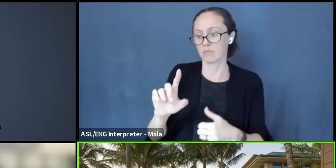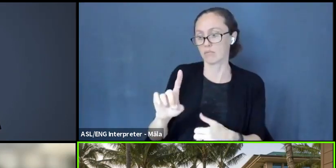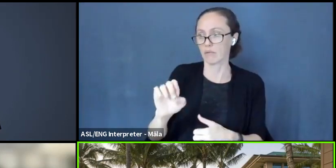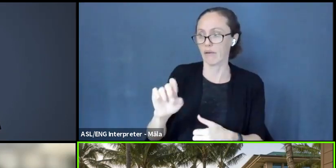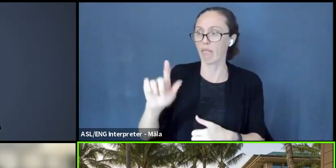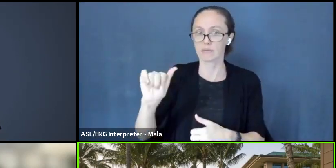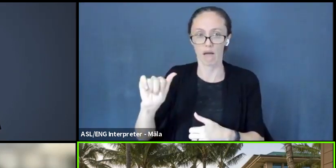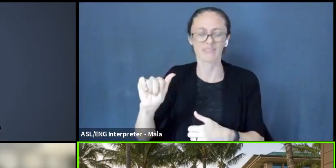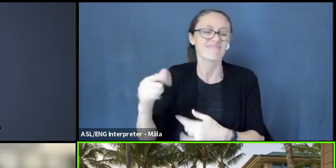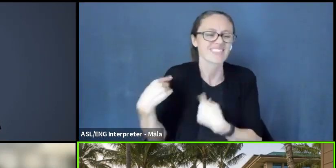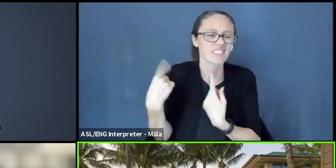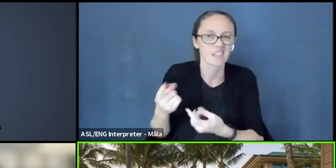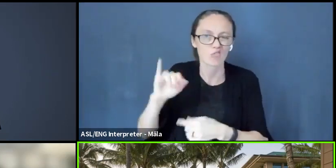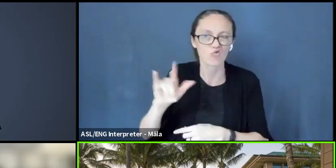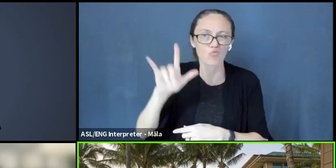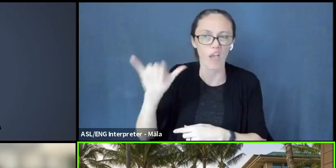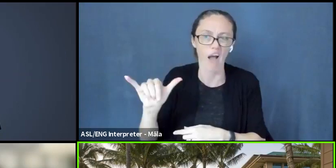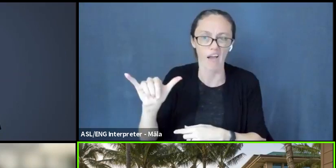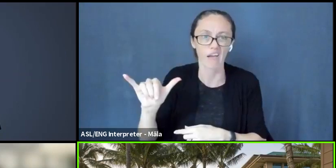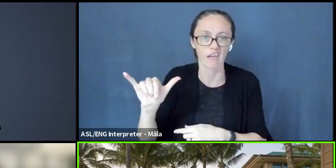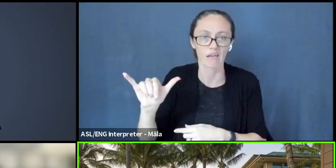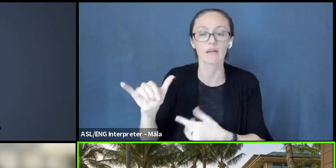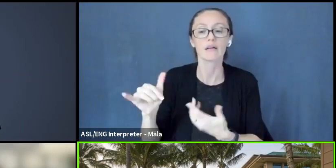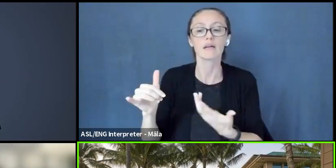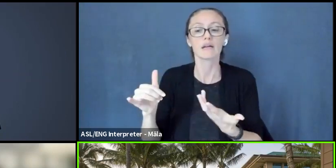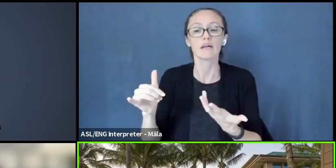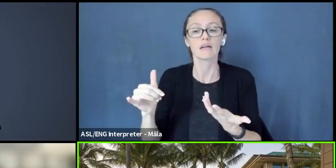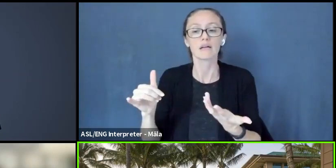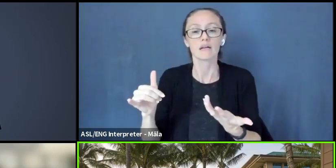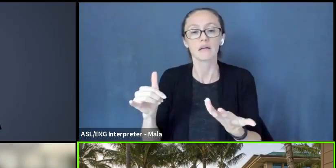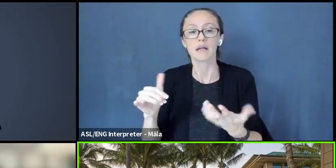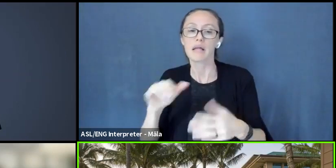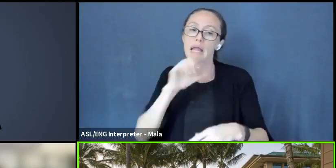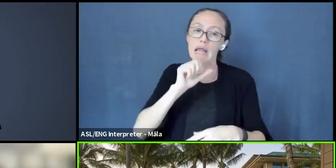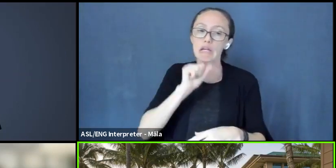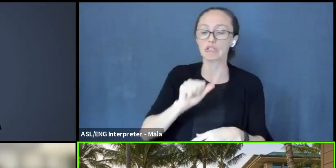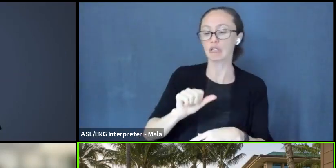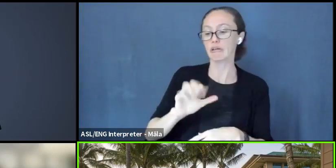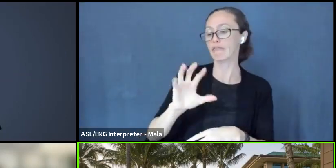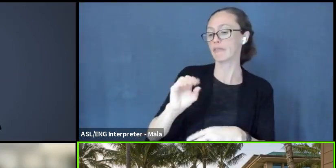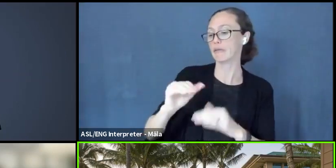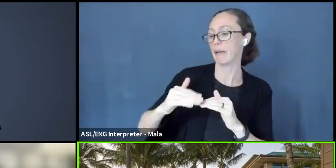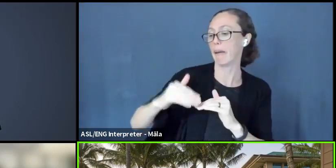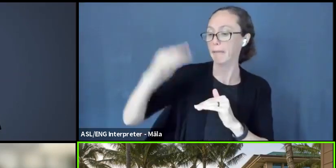Little bit of decrease. In 50 and above. As well.